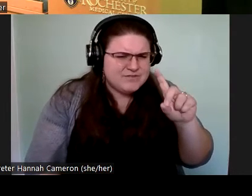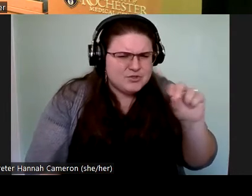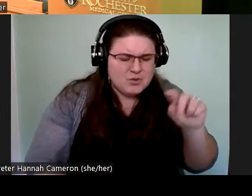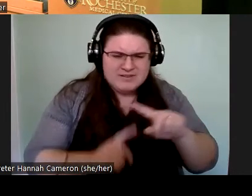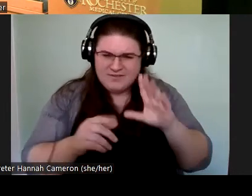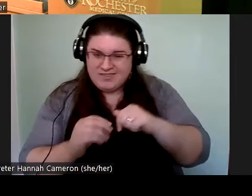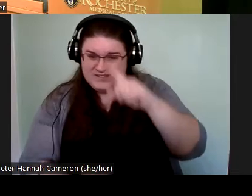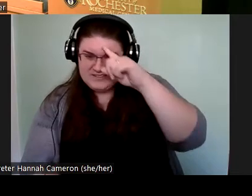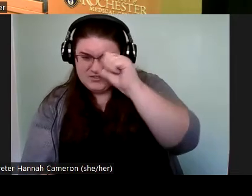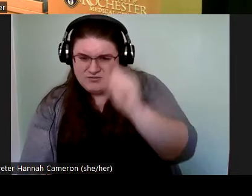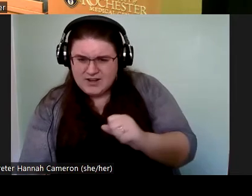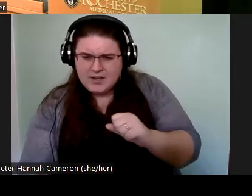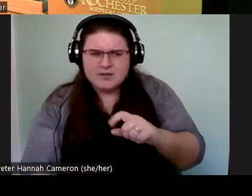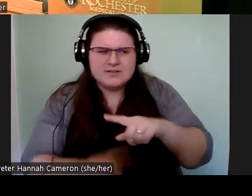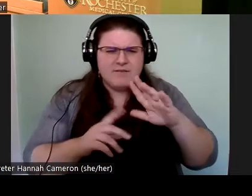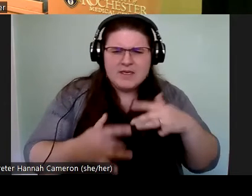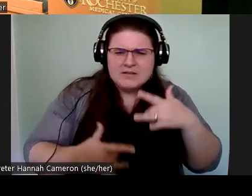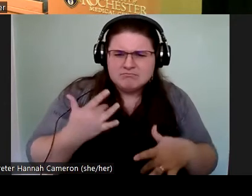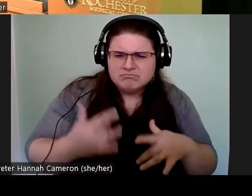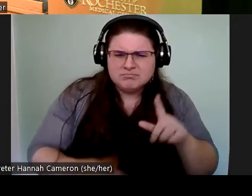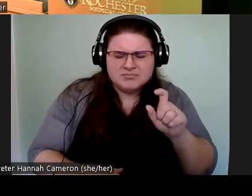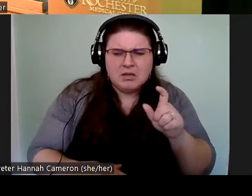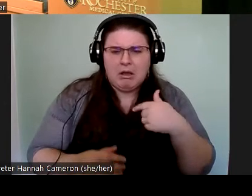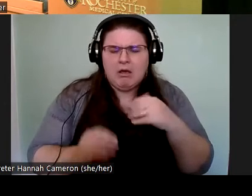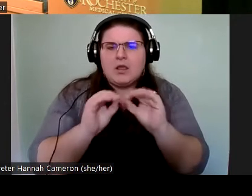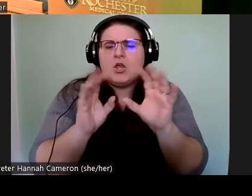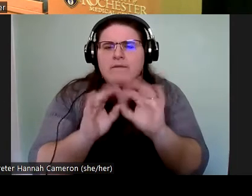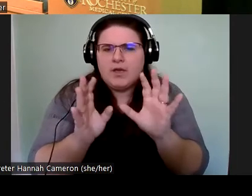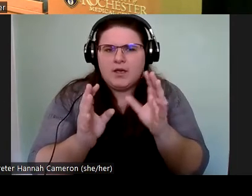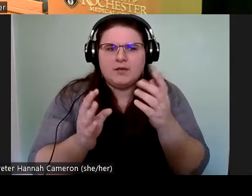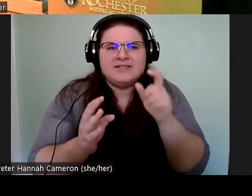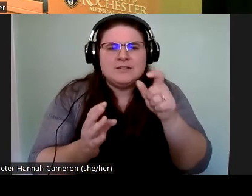expectations we still want you to give them hope but they want to know what to expect next right so